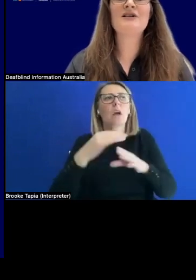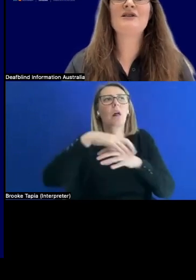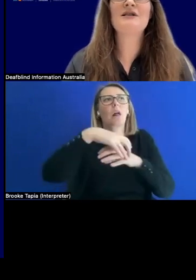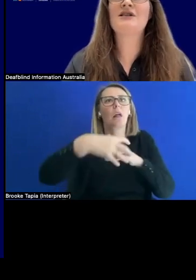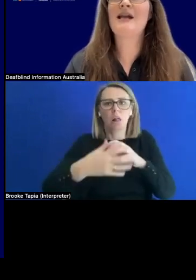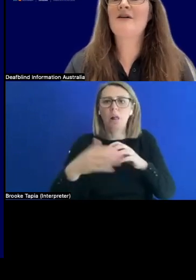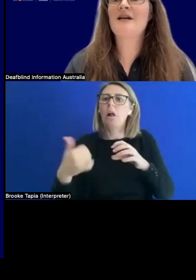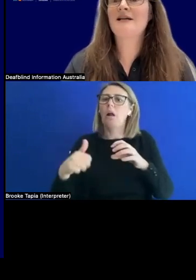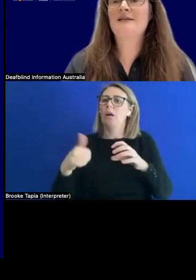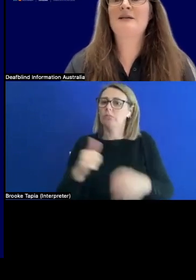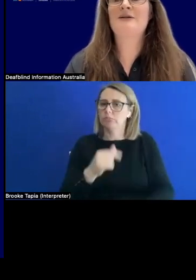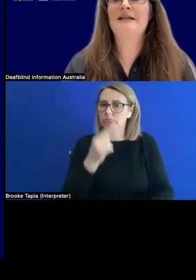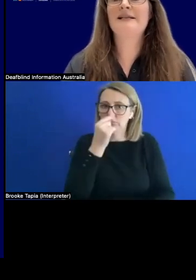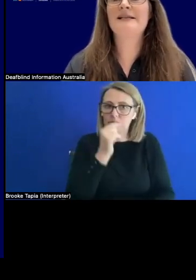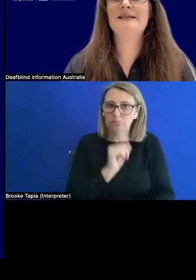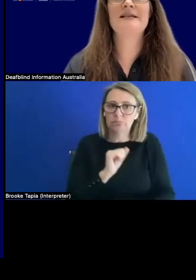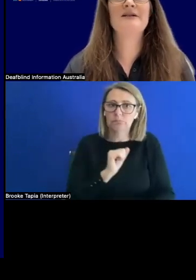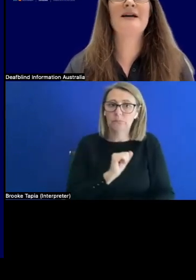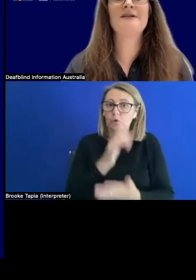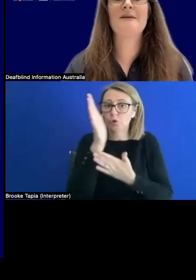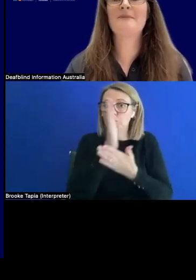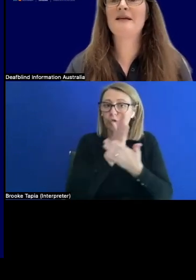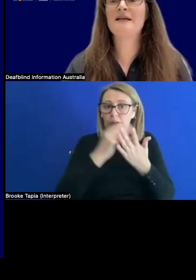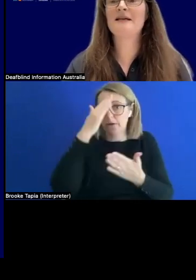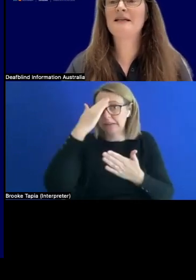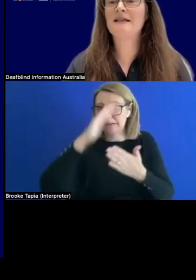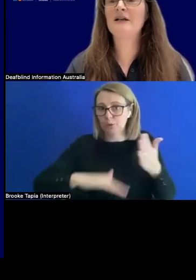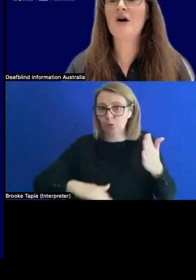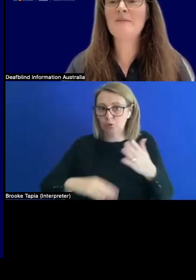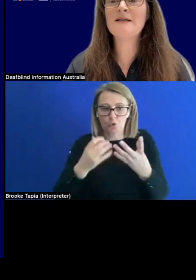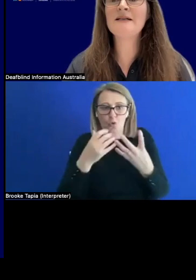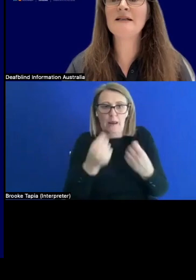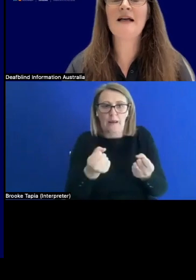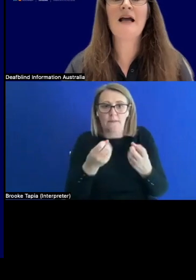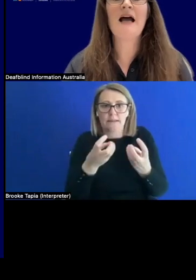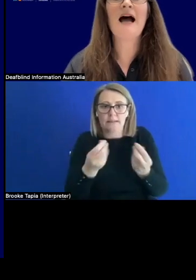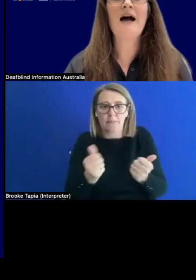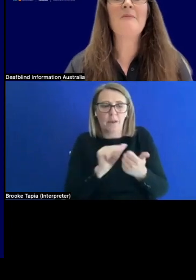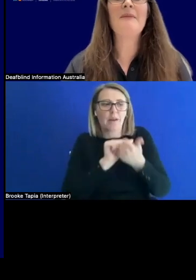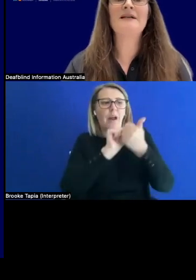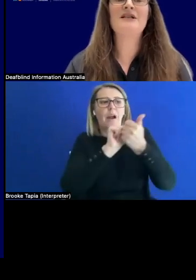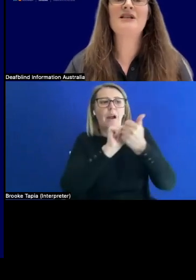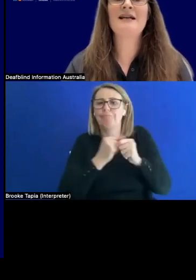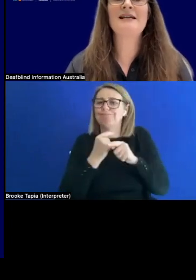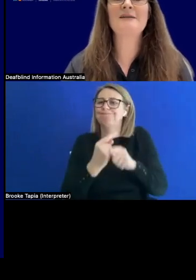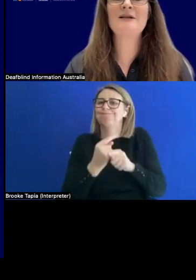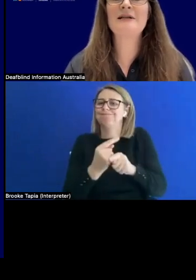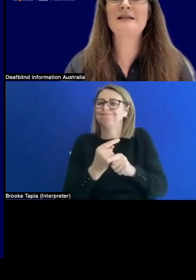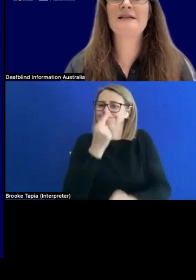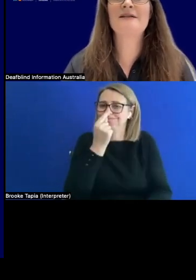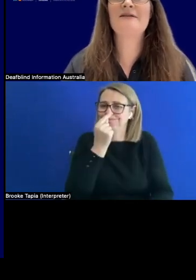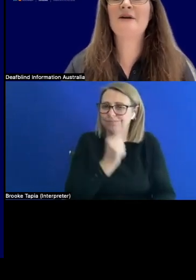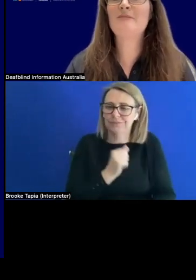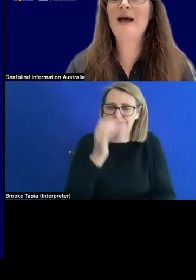to just share an experience, to have something in common, and a shared experience is a very